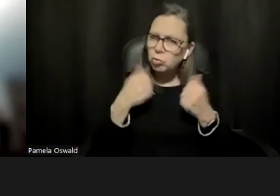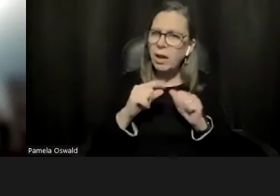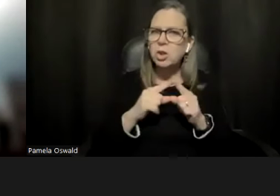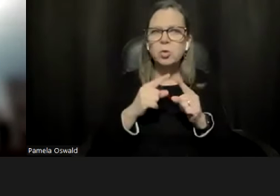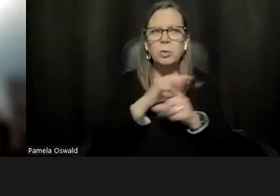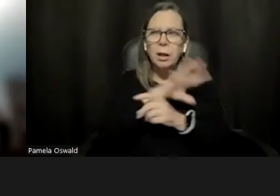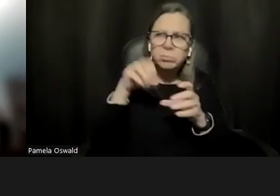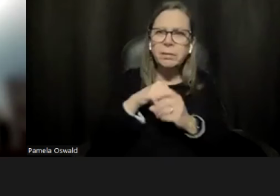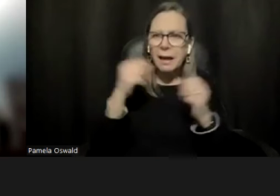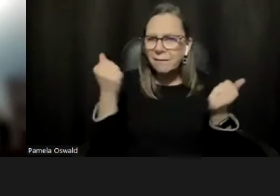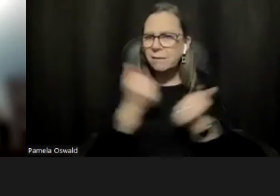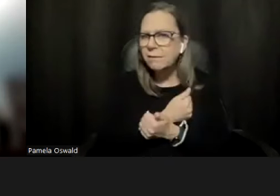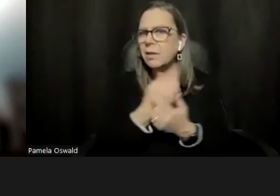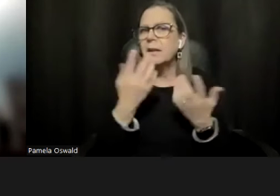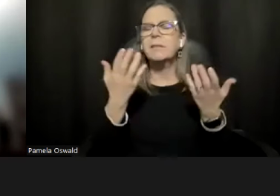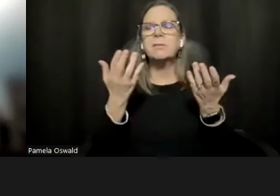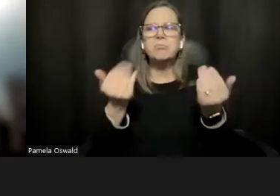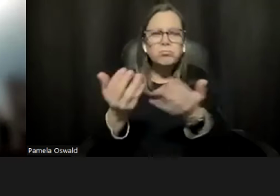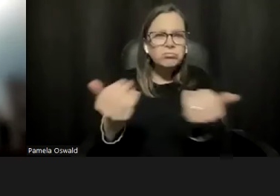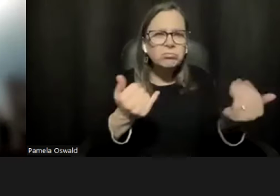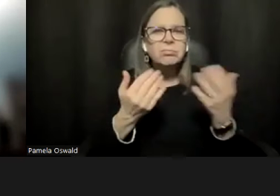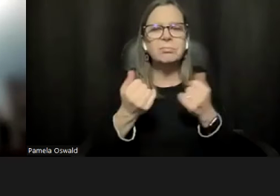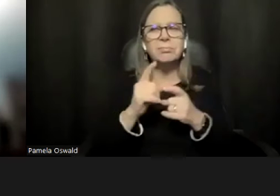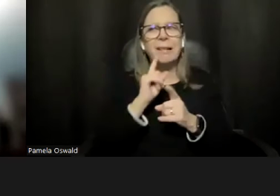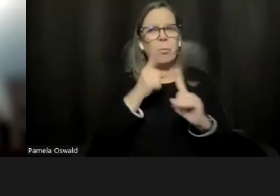with everybody. That is what we are all about, right? I like that.